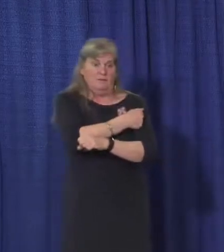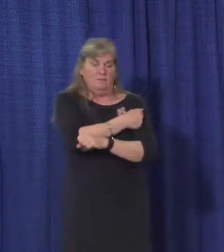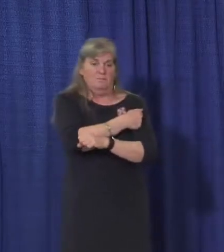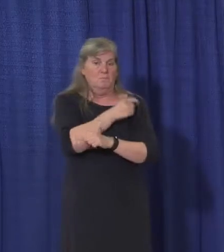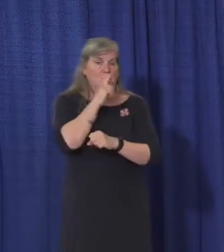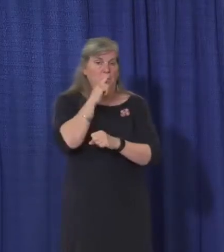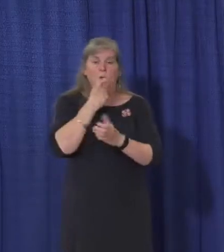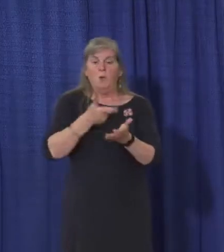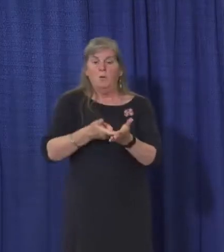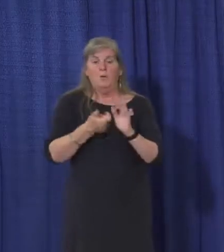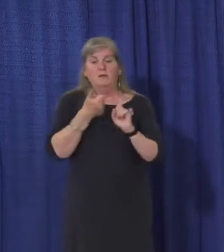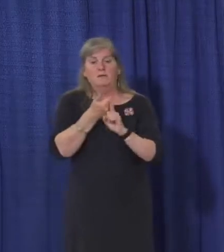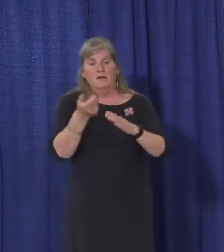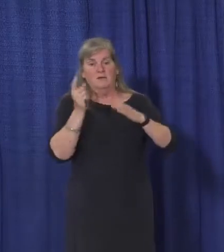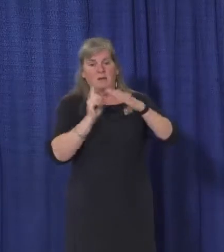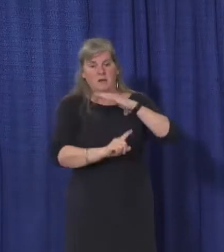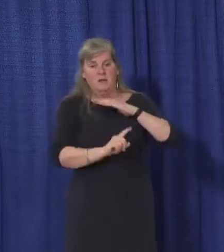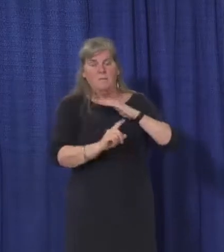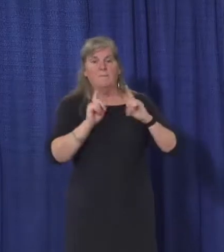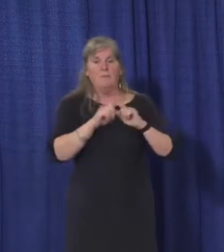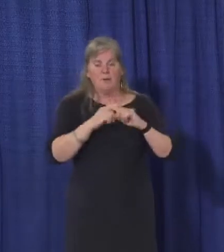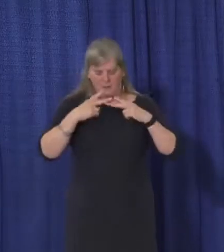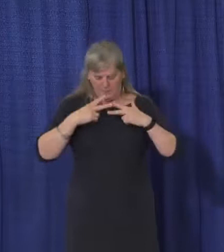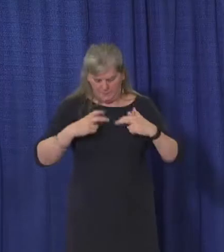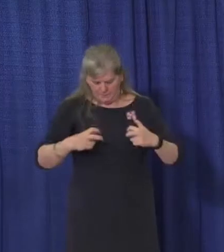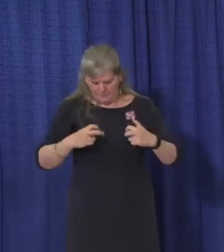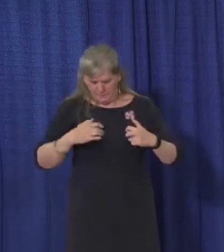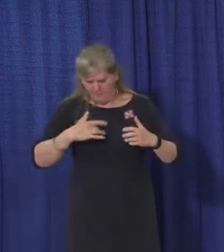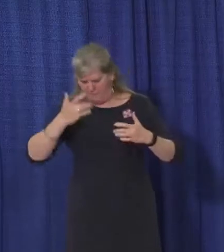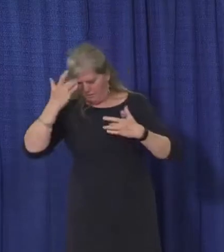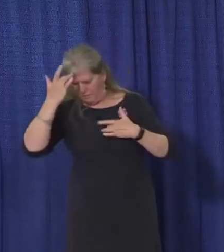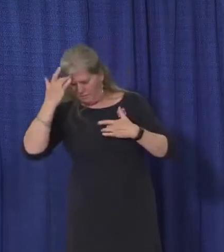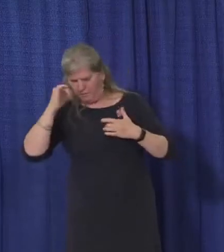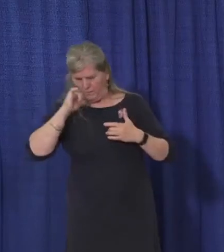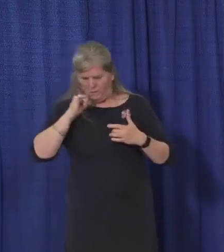do not need to self isolate but should self monitor and get